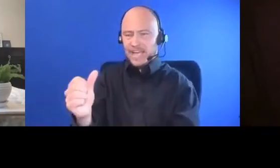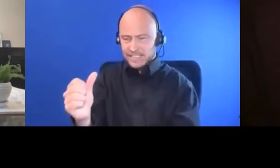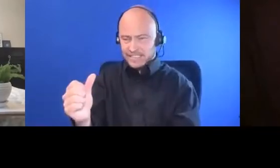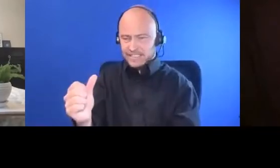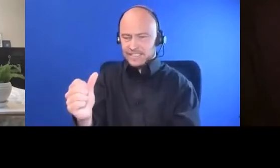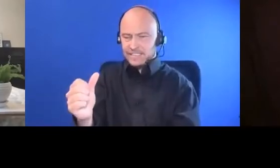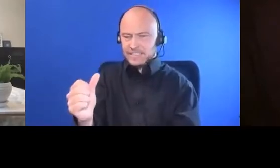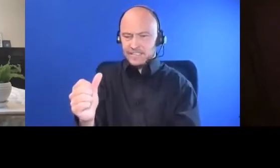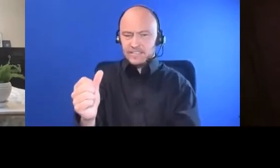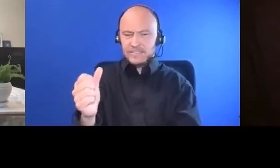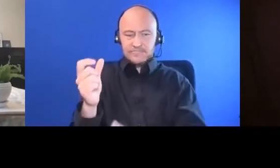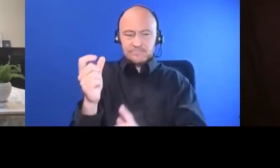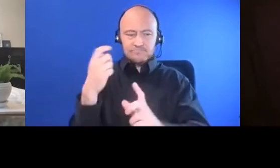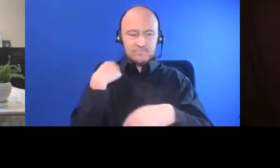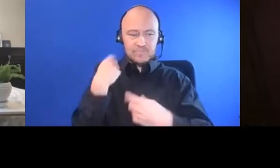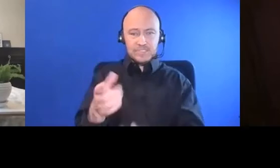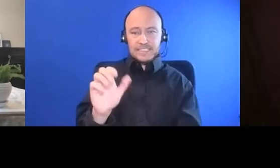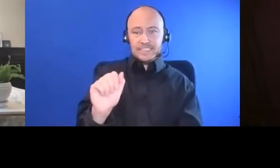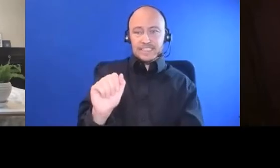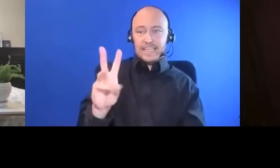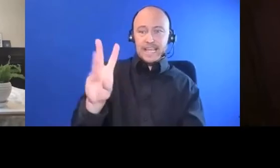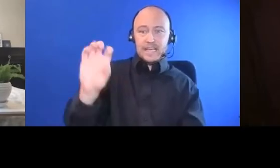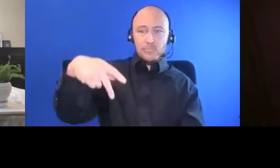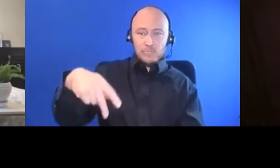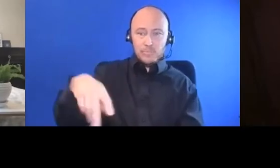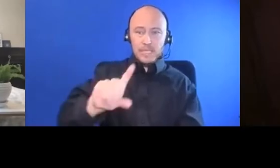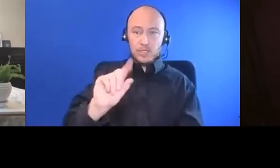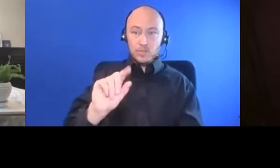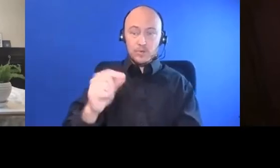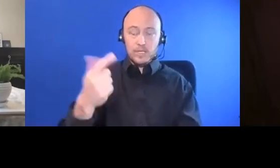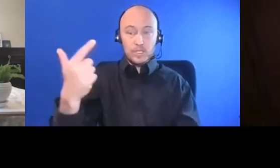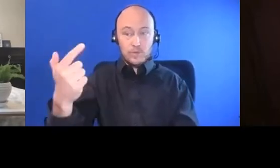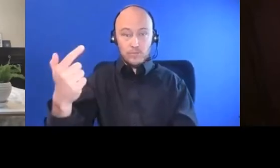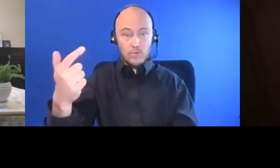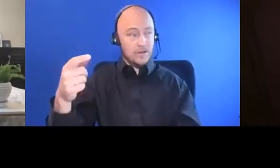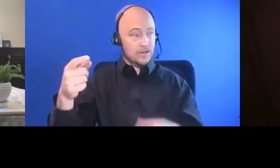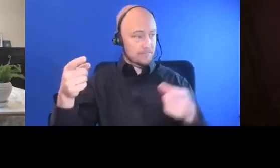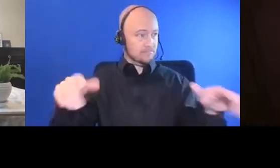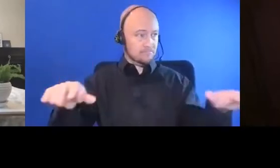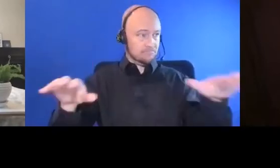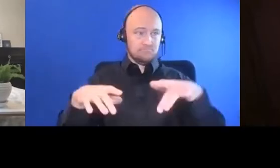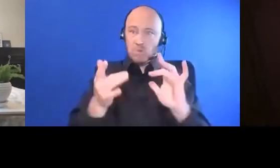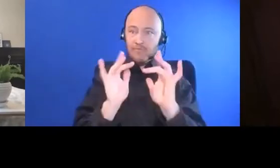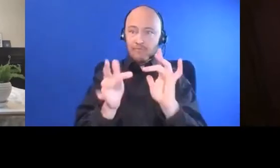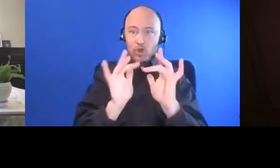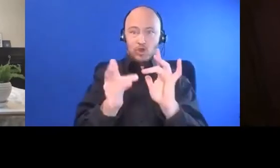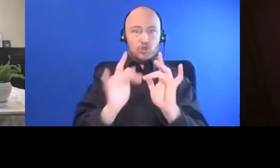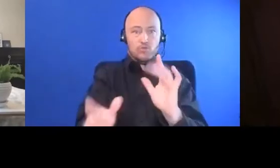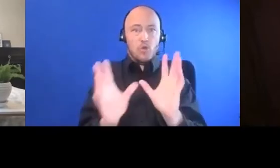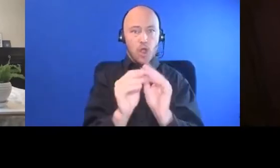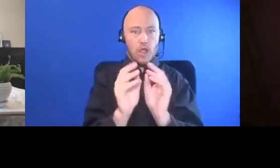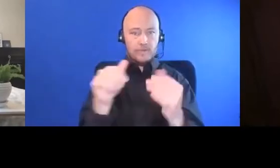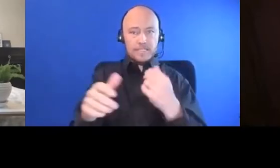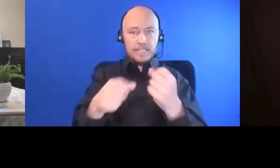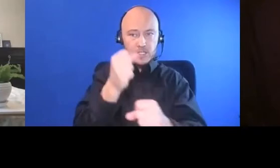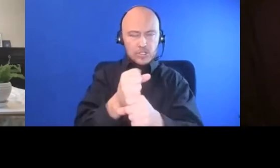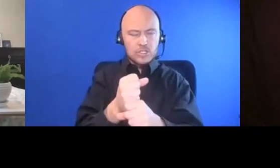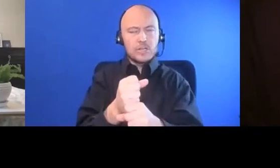And since AWP 2021 itself is a virtual conference this year, and I just wanna take a moment to acknowledge